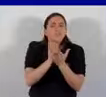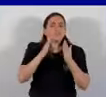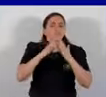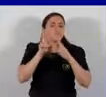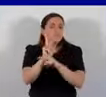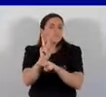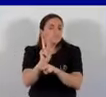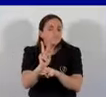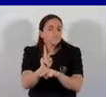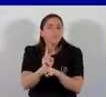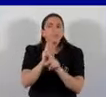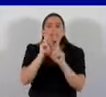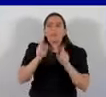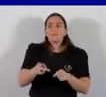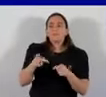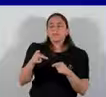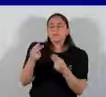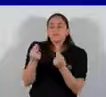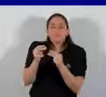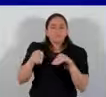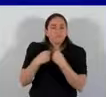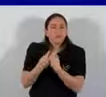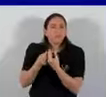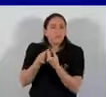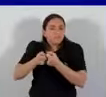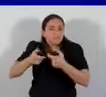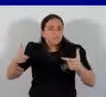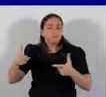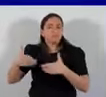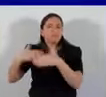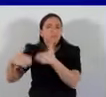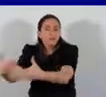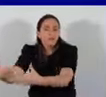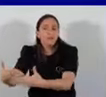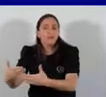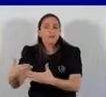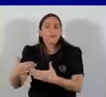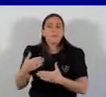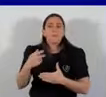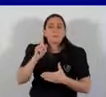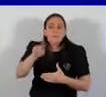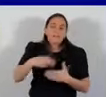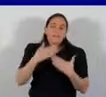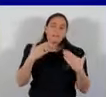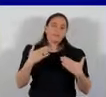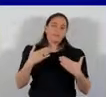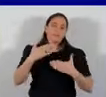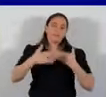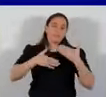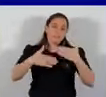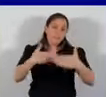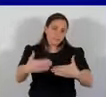Why it has to deal with the respect of property rights With the growing returns